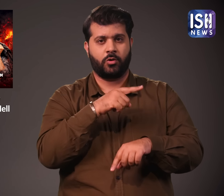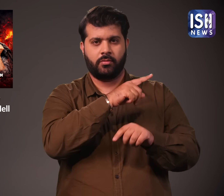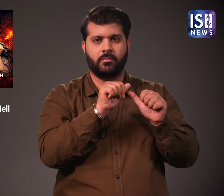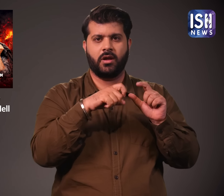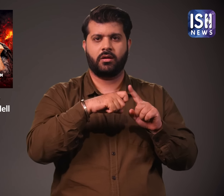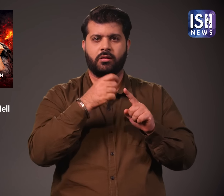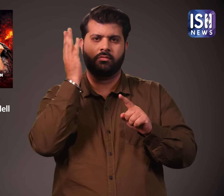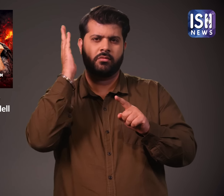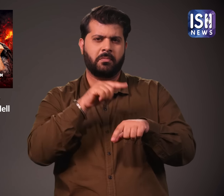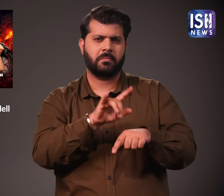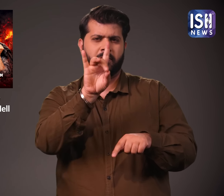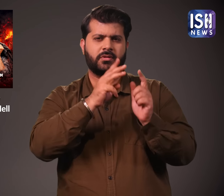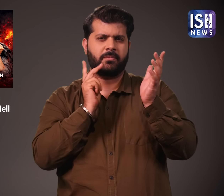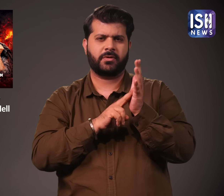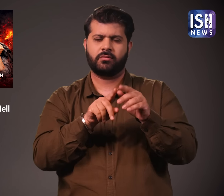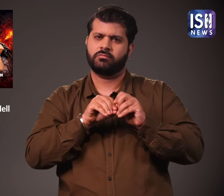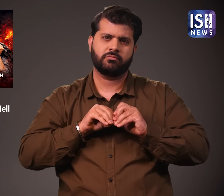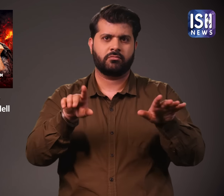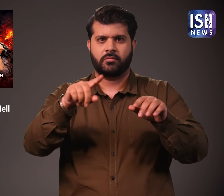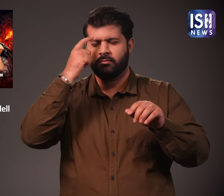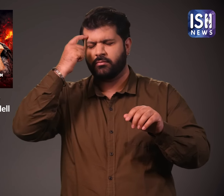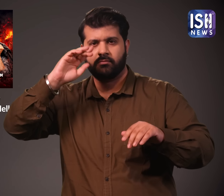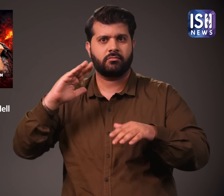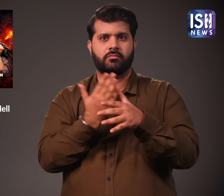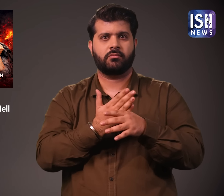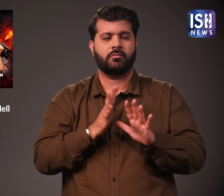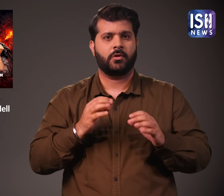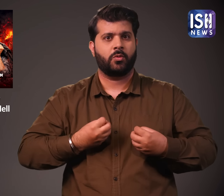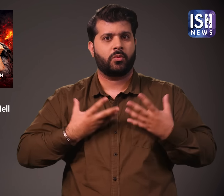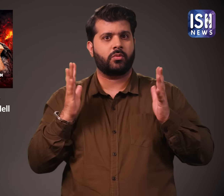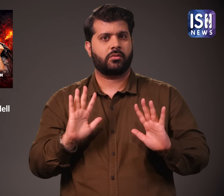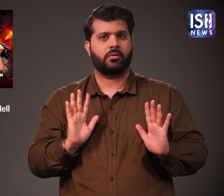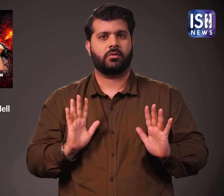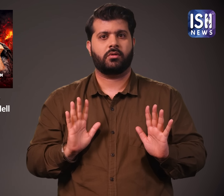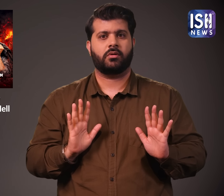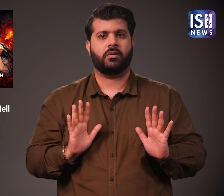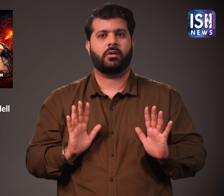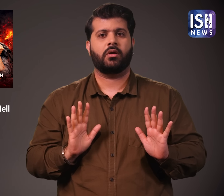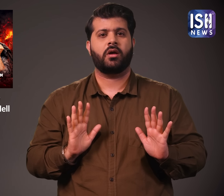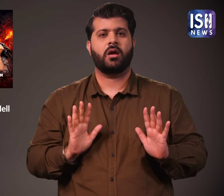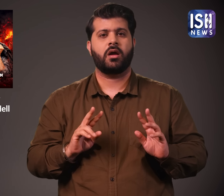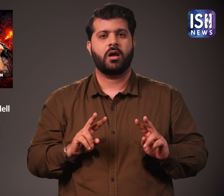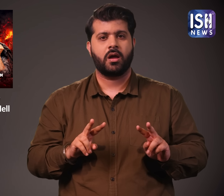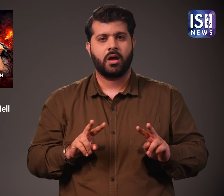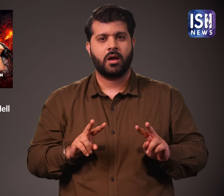The message from that 15-minute speech stayed in their minds for a long time. They were happy.